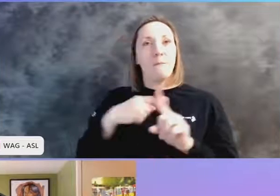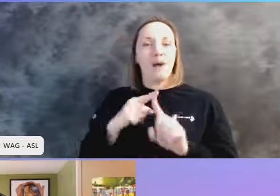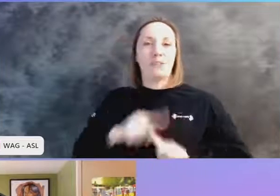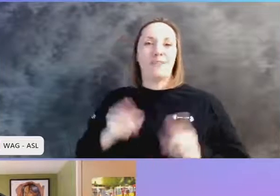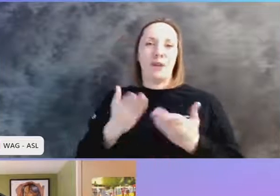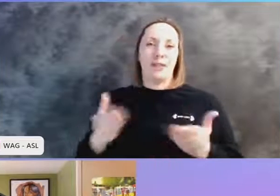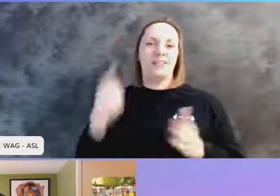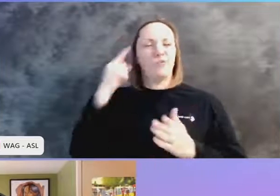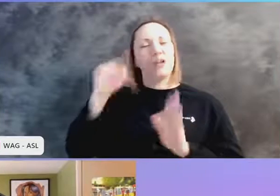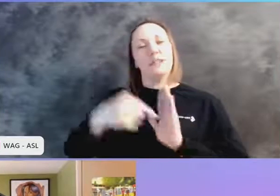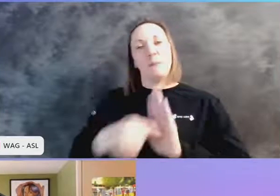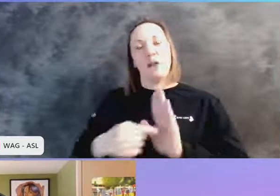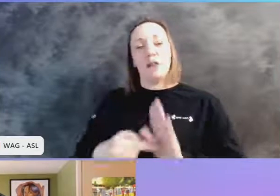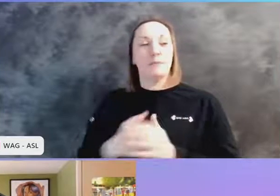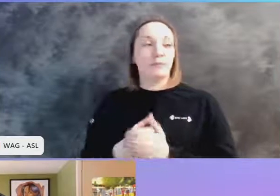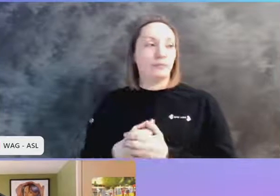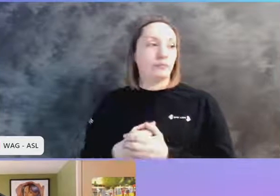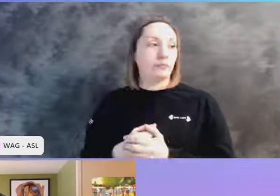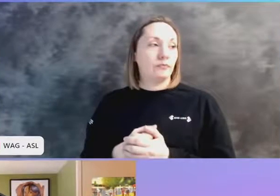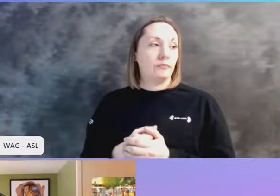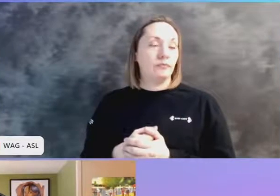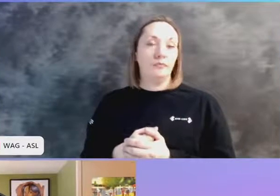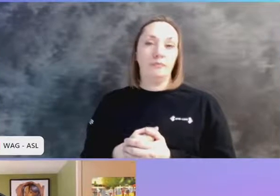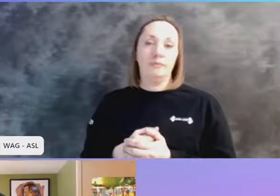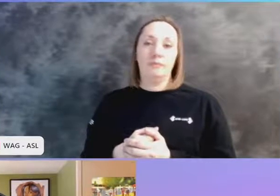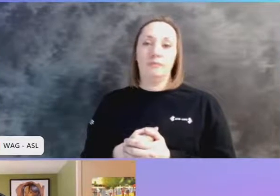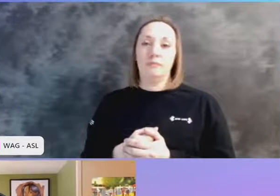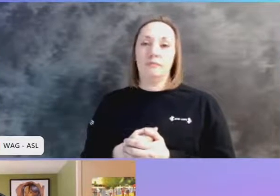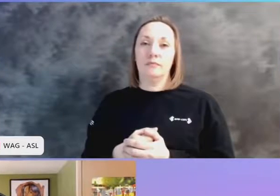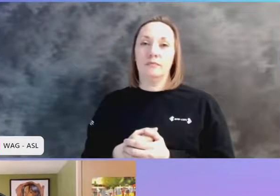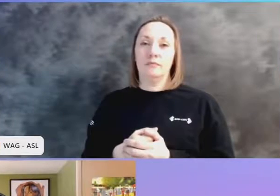dot css.com if you're game plan you will be thinking